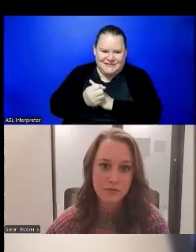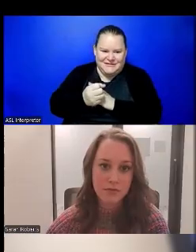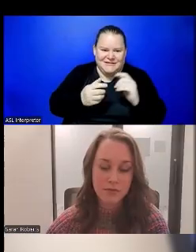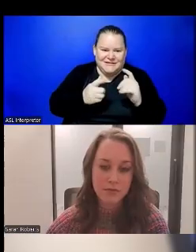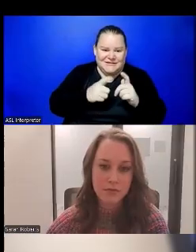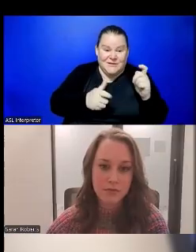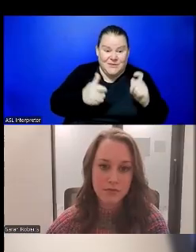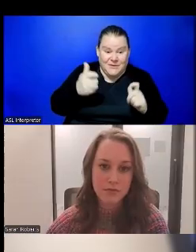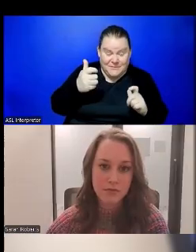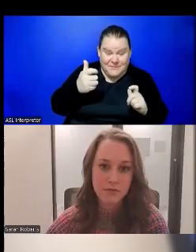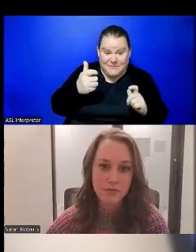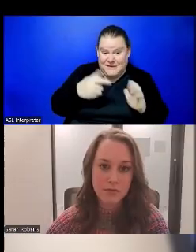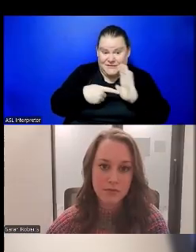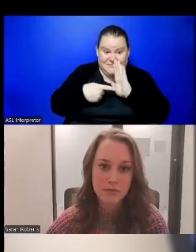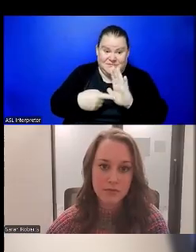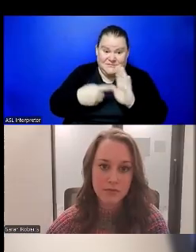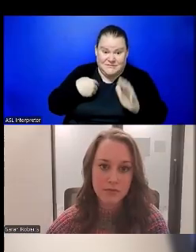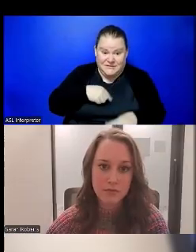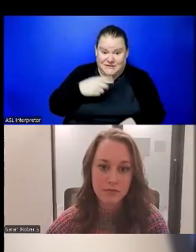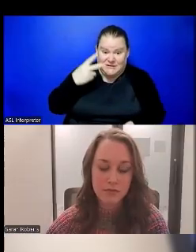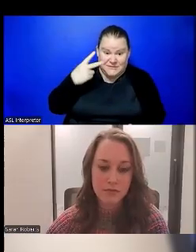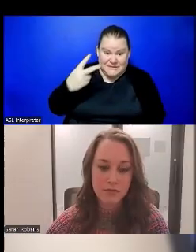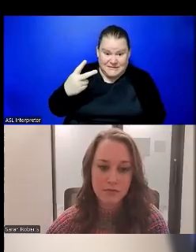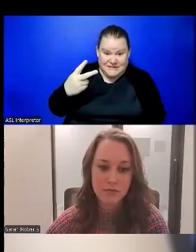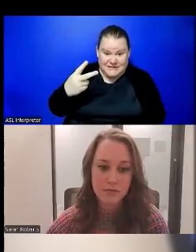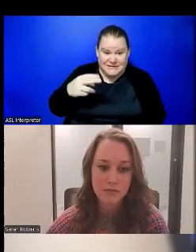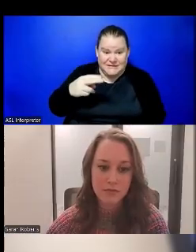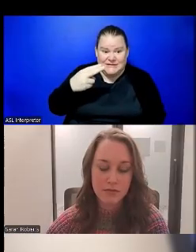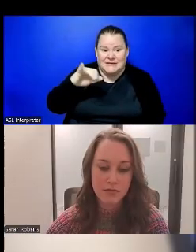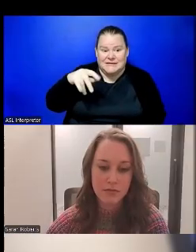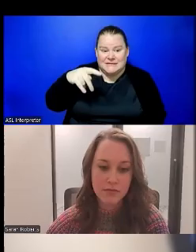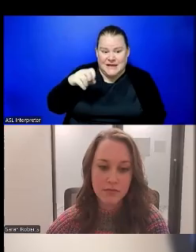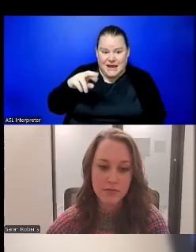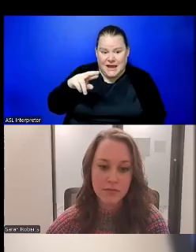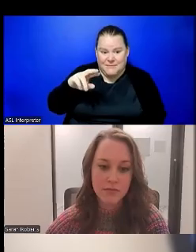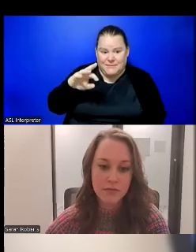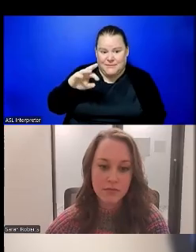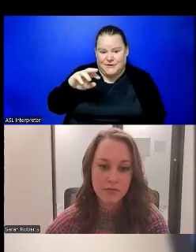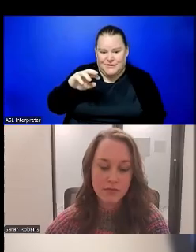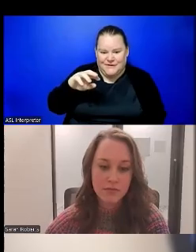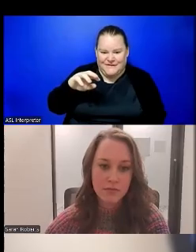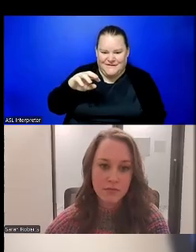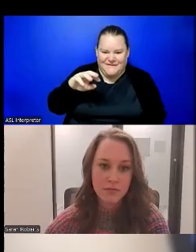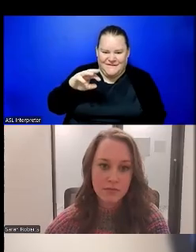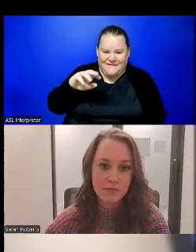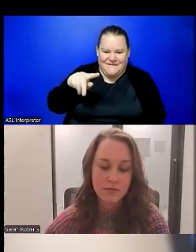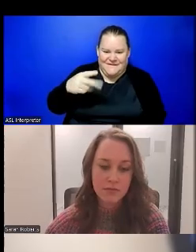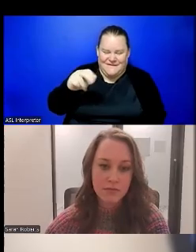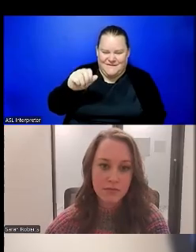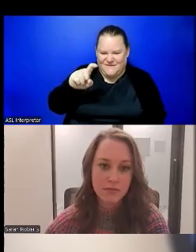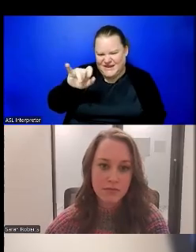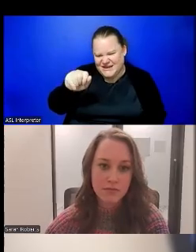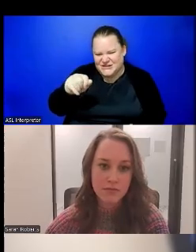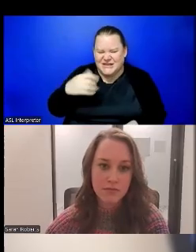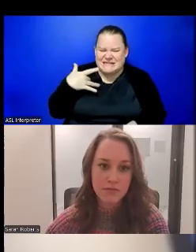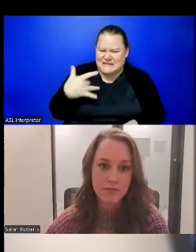manifestation that we see is this hyperphasia typically begins between ages two to six, although there.